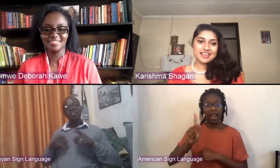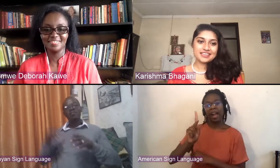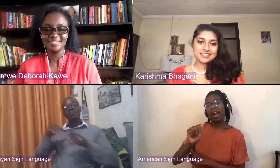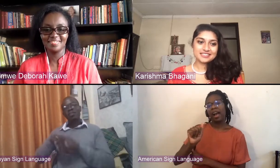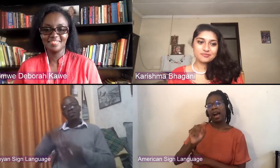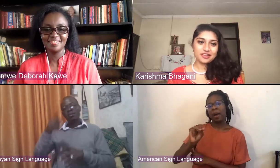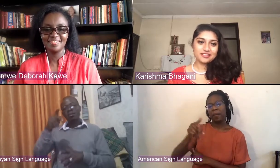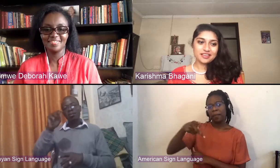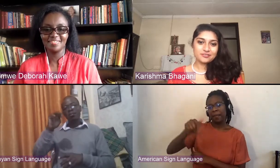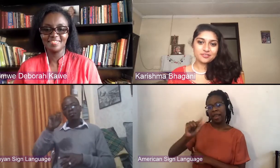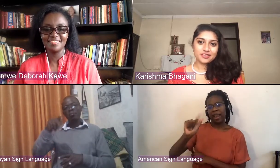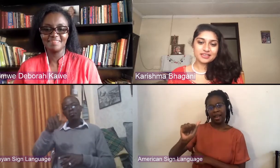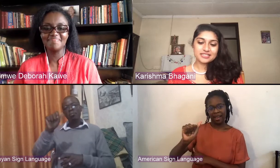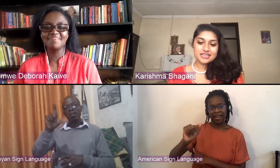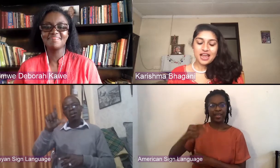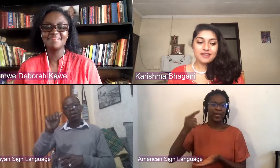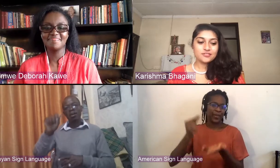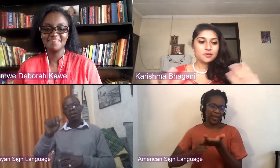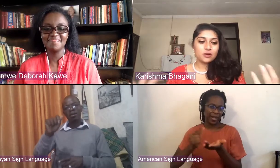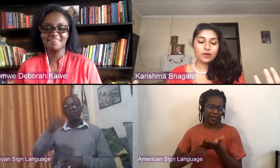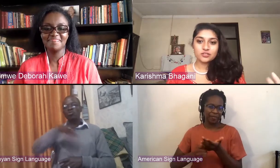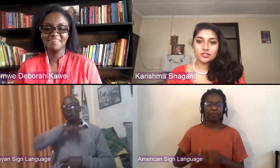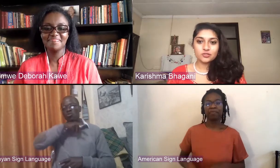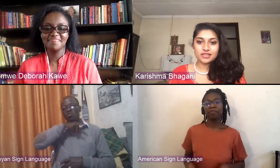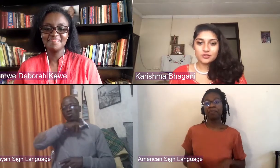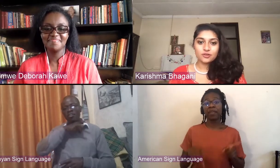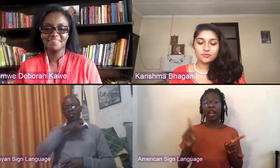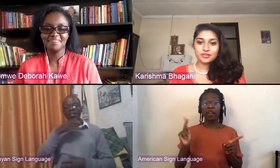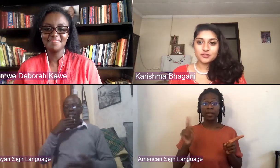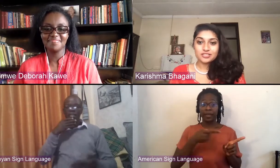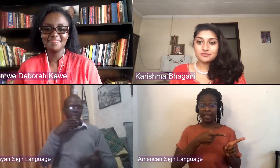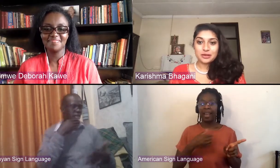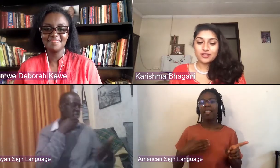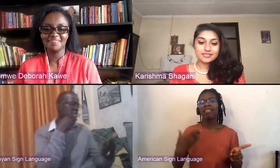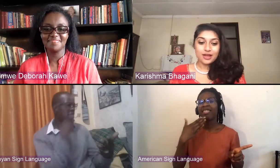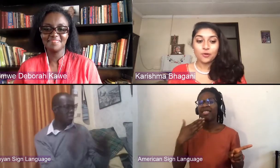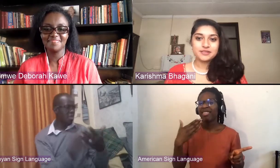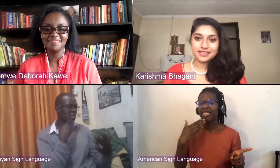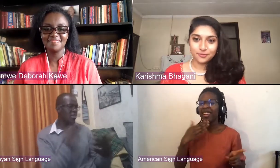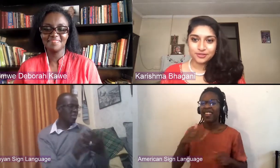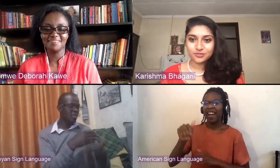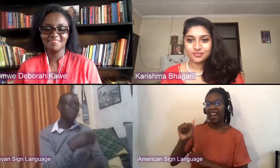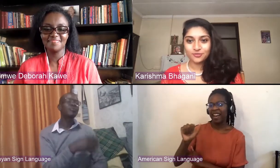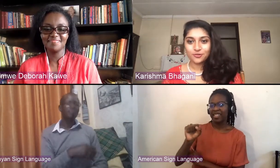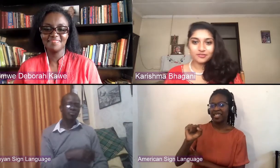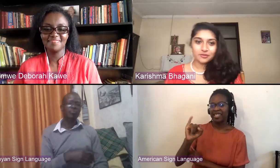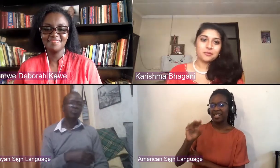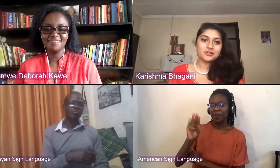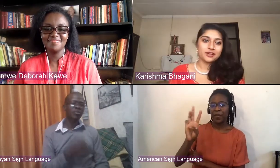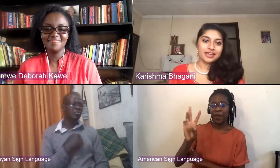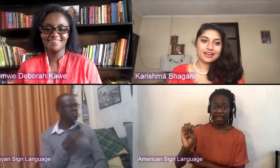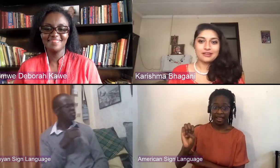Thanks Asiimwe. Thank you for that. I have so many questions to start off with just because I always have questions for you, even when we're talking,